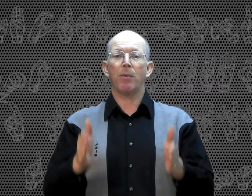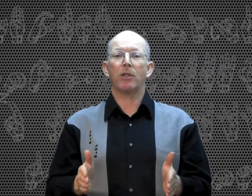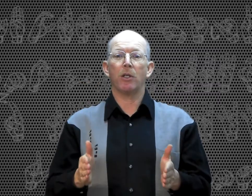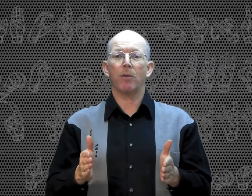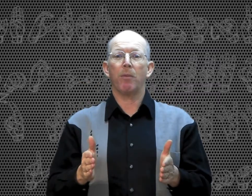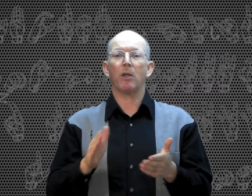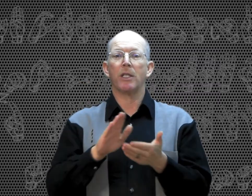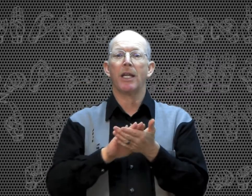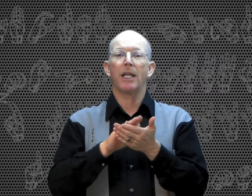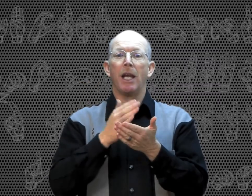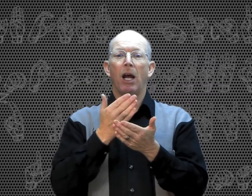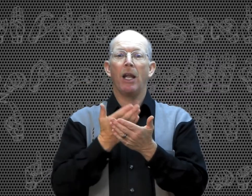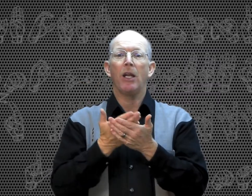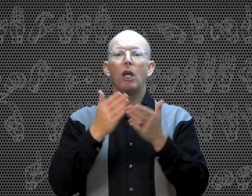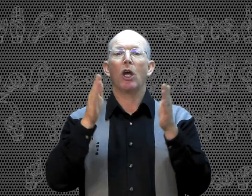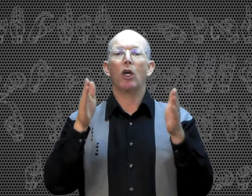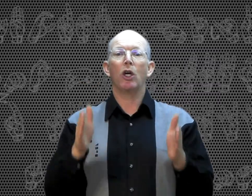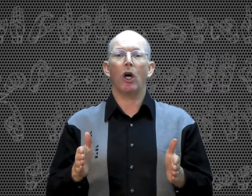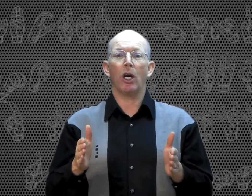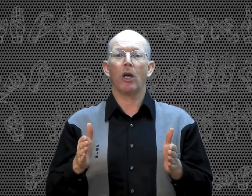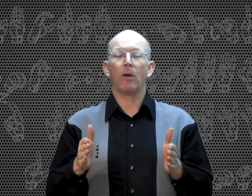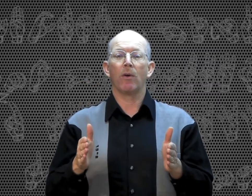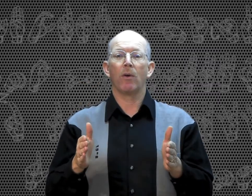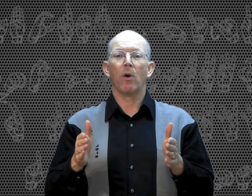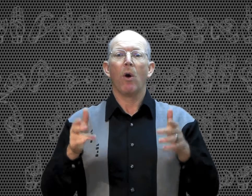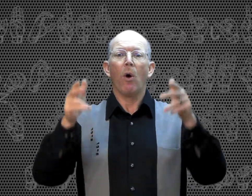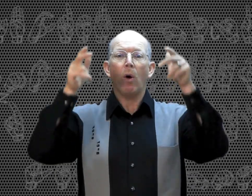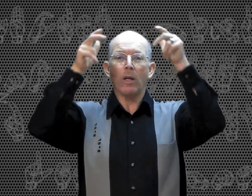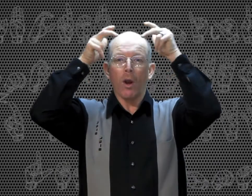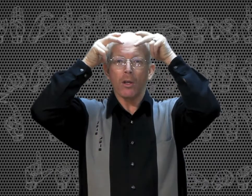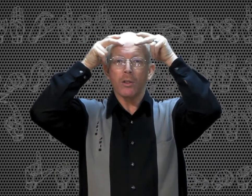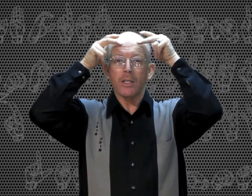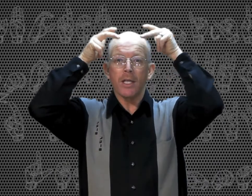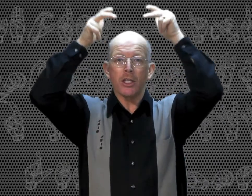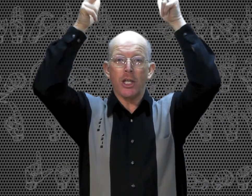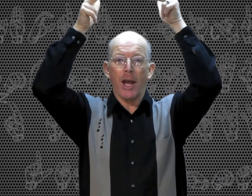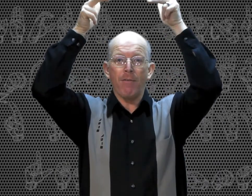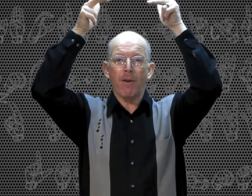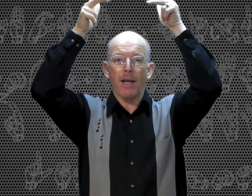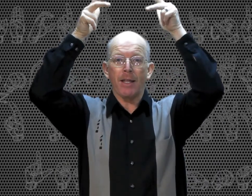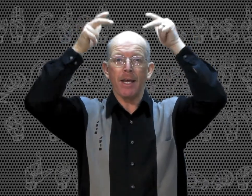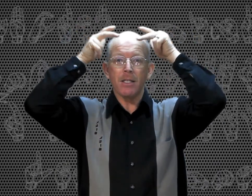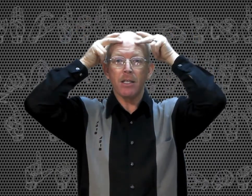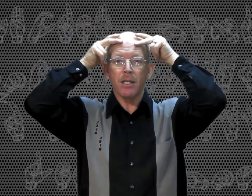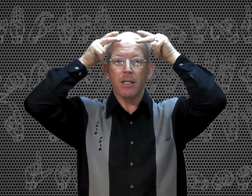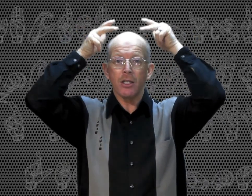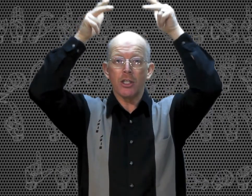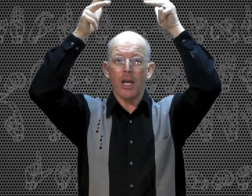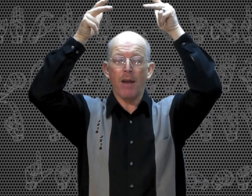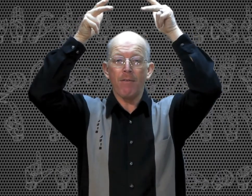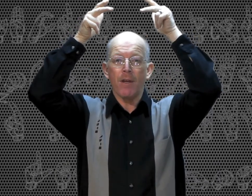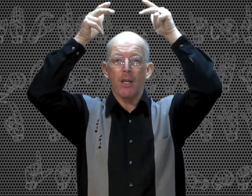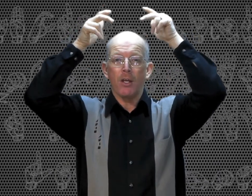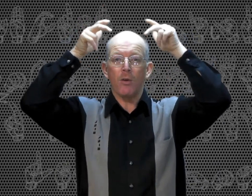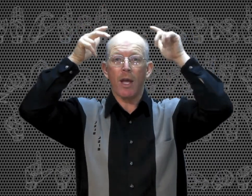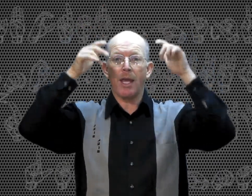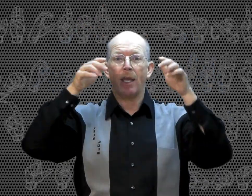And then you put your PERSON ending on it. COOK. Or you will also see CHEF like this. CHEF.